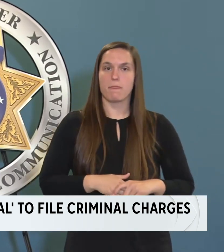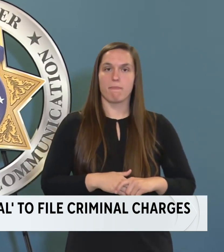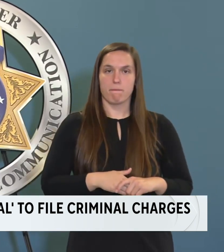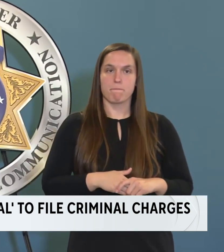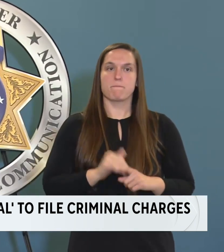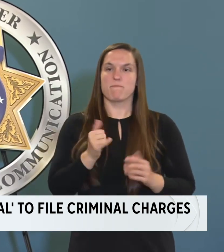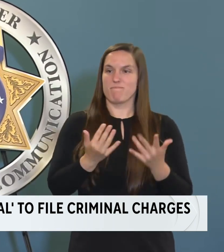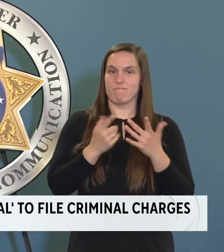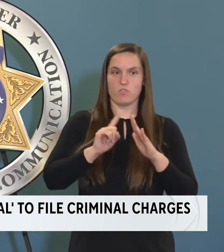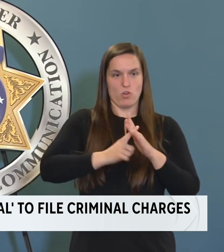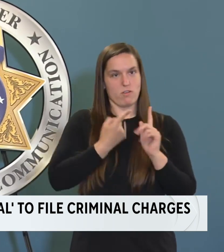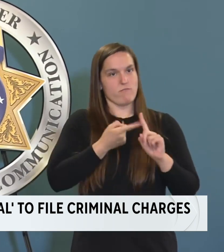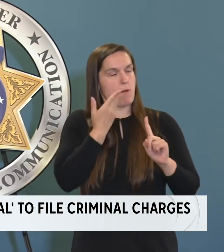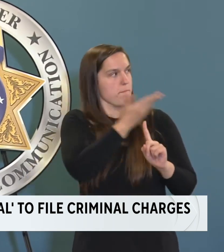DEPICTED IN THIS FIRST